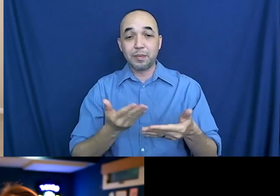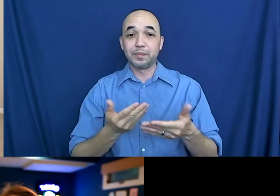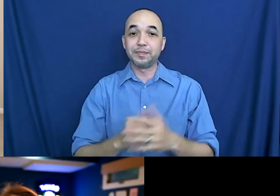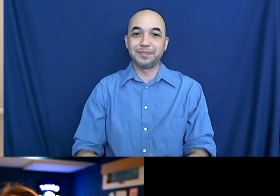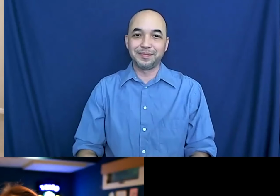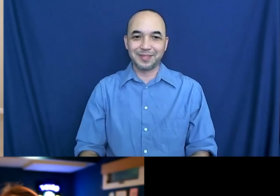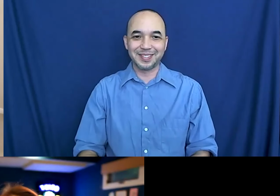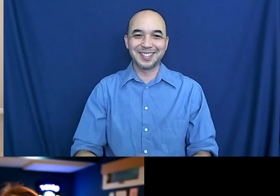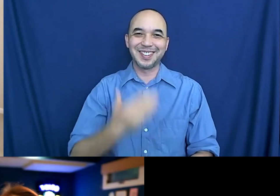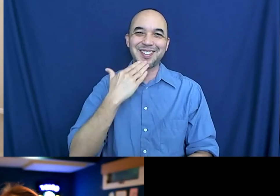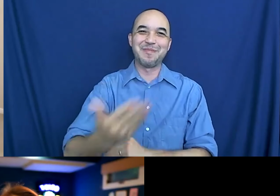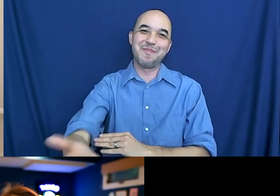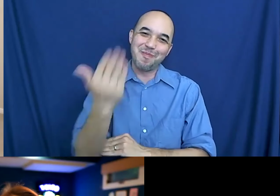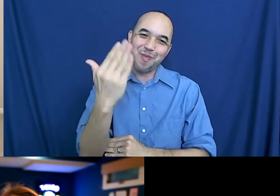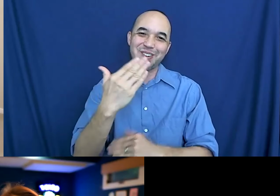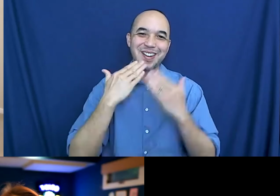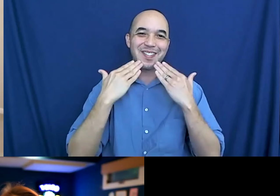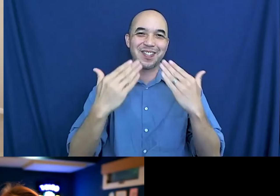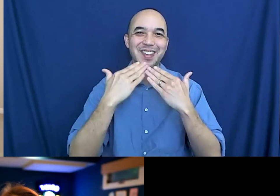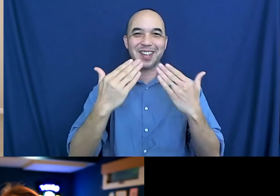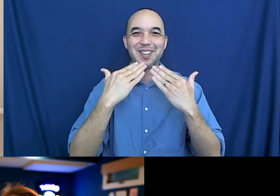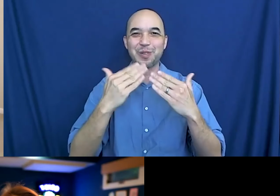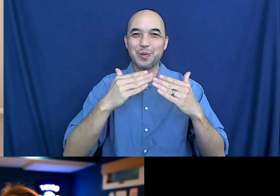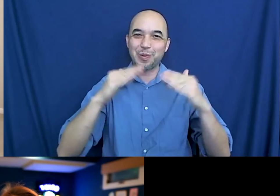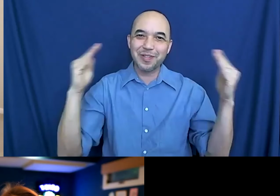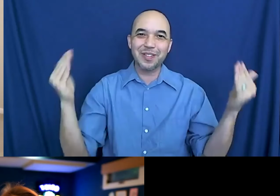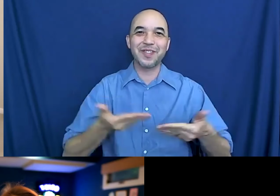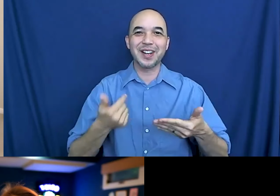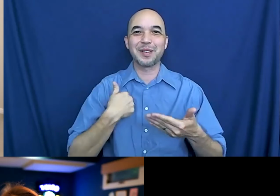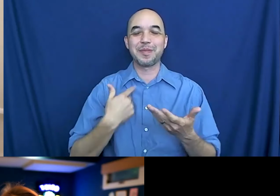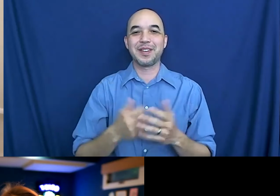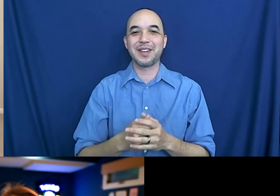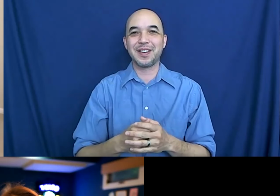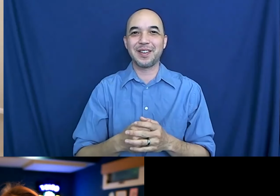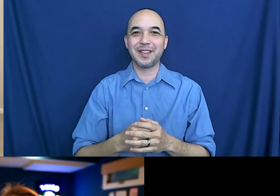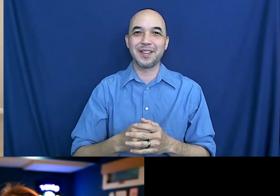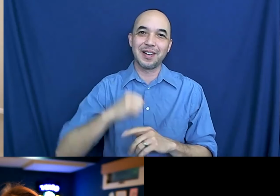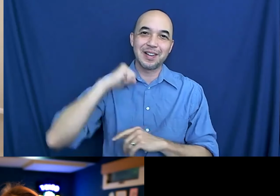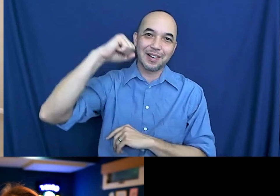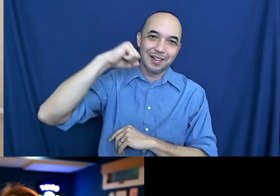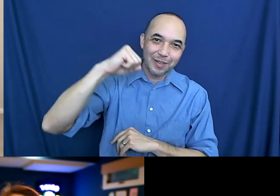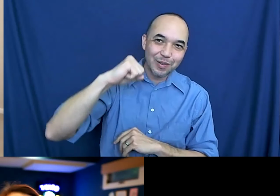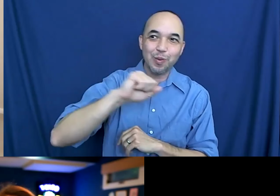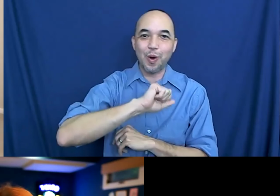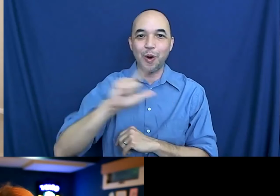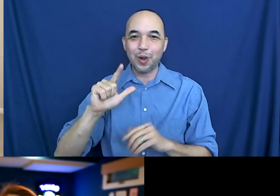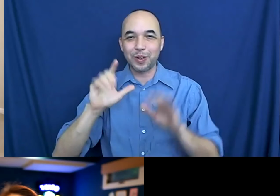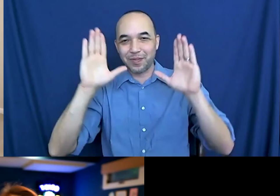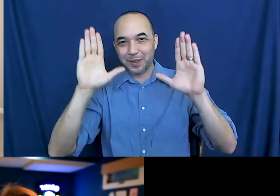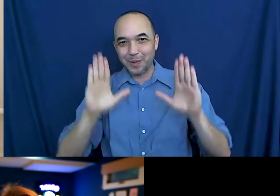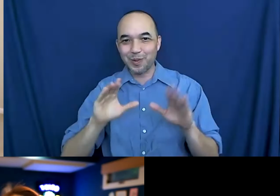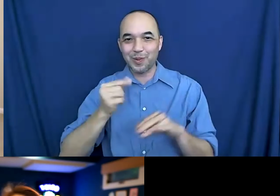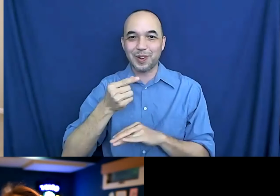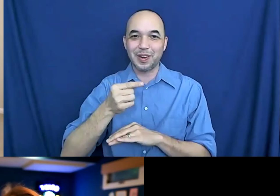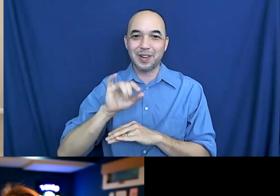WELCOME JAY. JAY: THANK YOU FOR HAVING ME. SHOUT OUT TO THE AMAZING GISH TEAM.